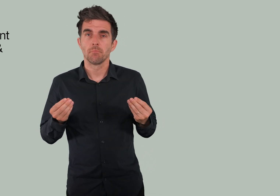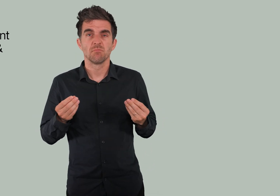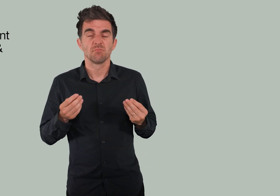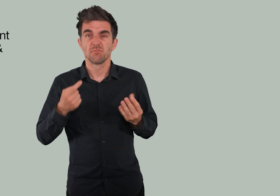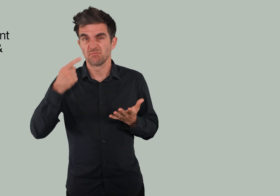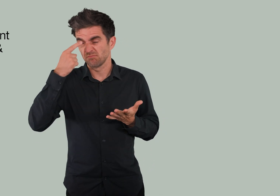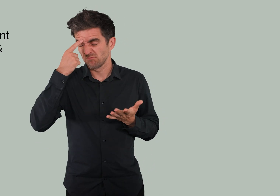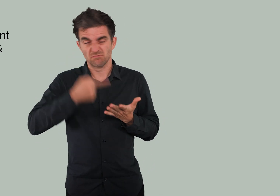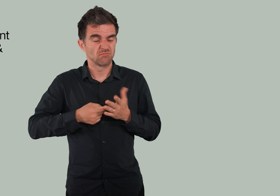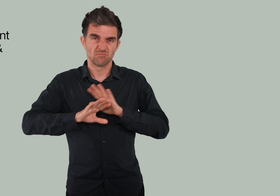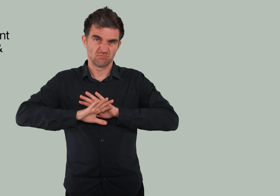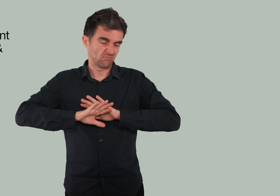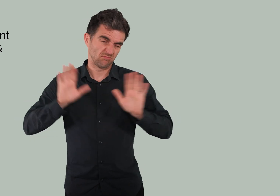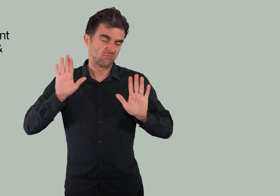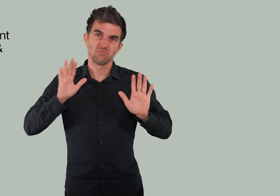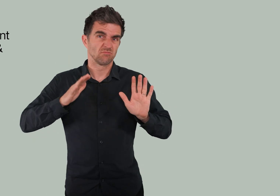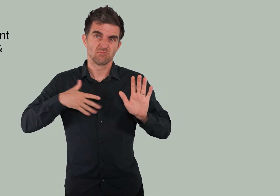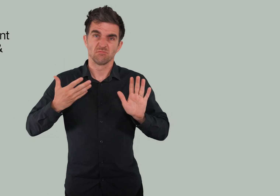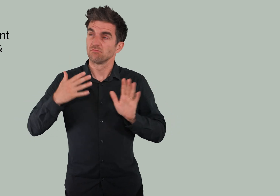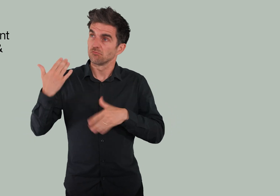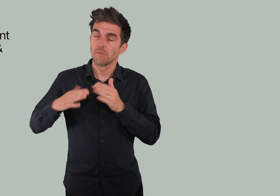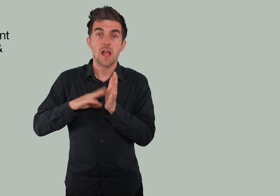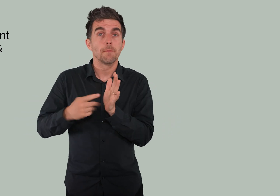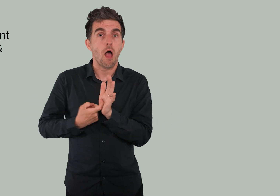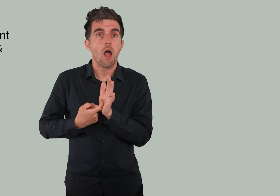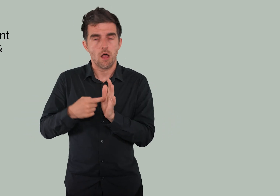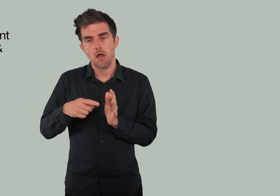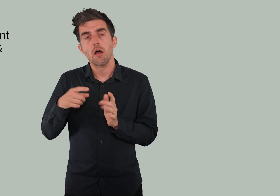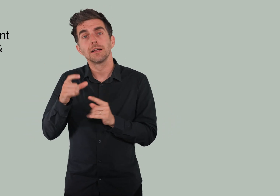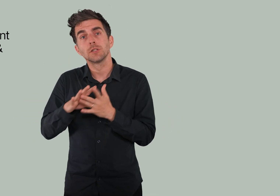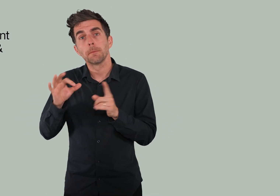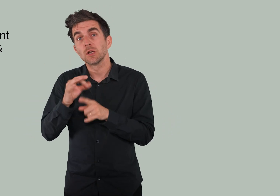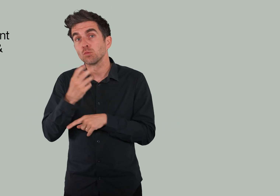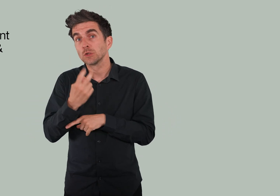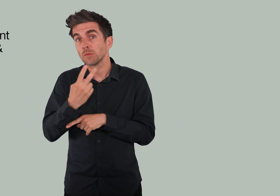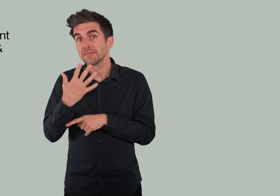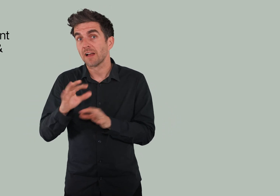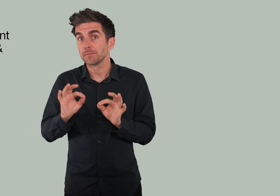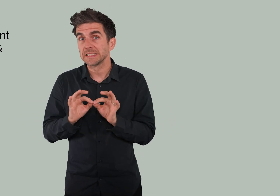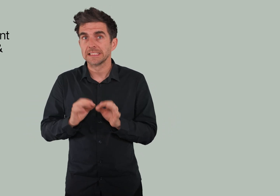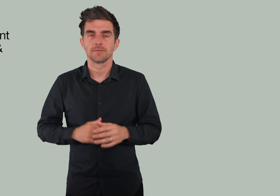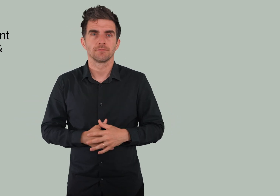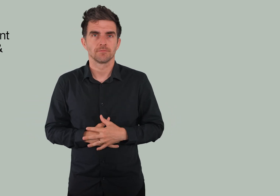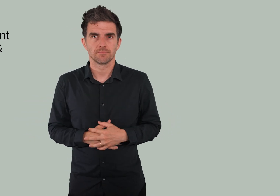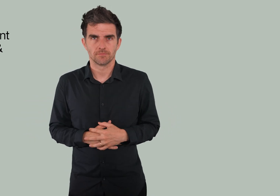which contributes to their decision not to pursue an MR (DWP, 2025b).